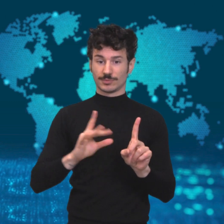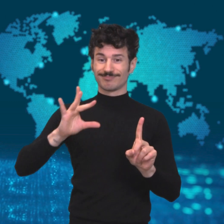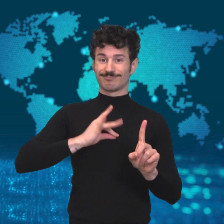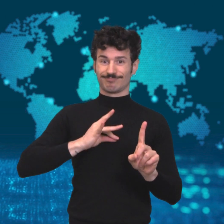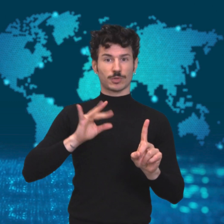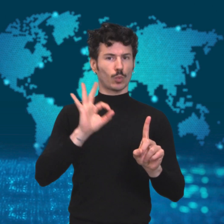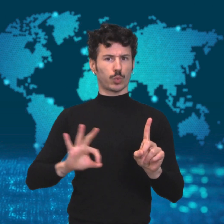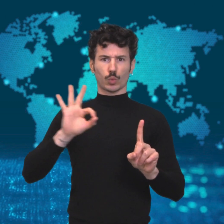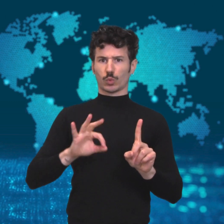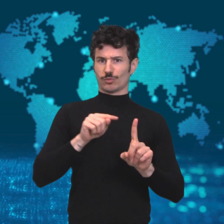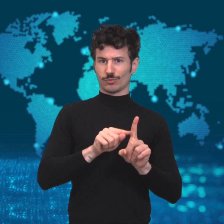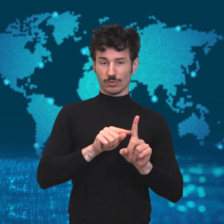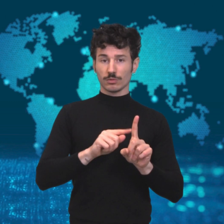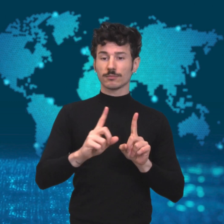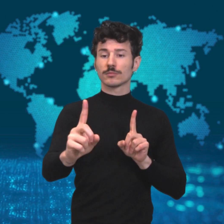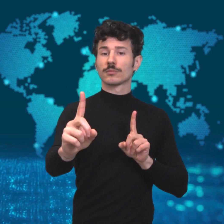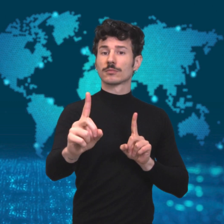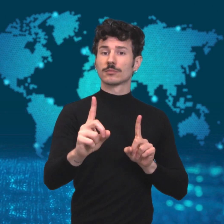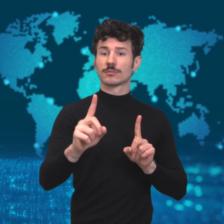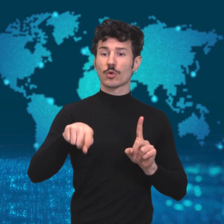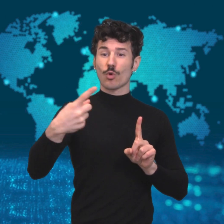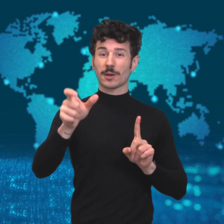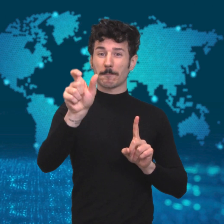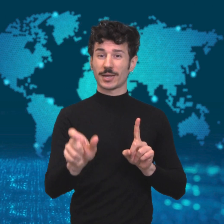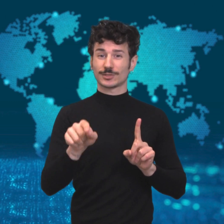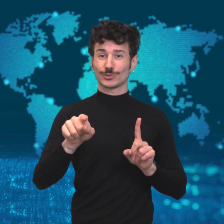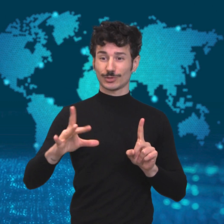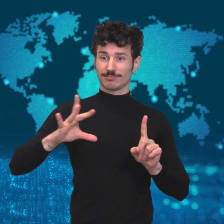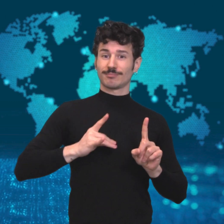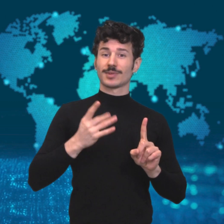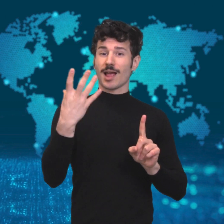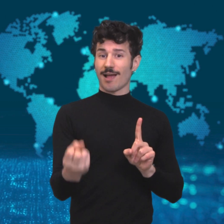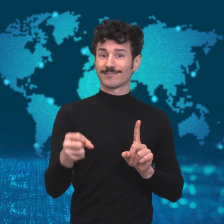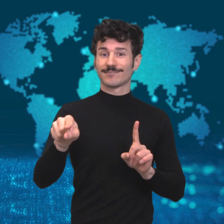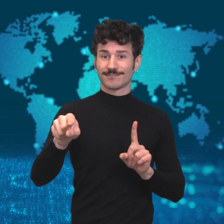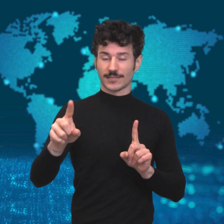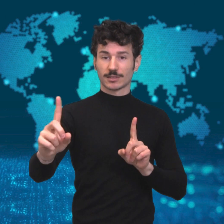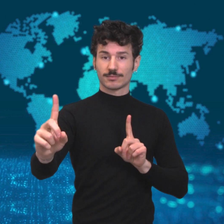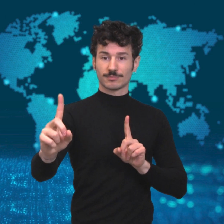movement. These apps also warn healthy people who